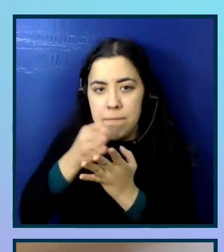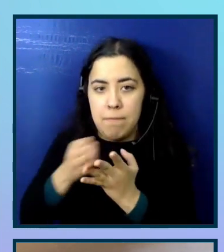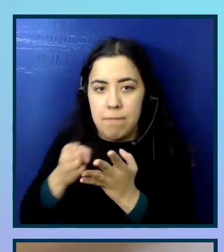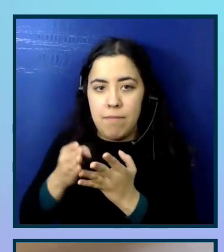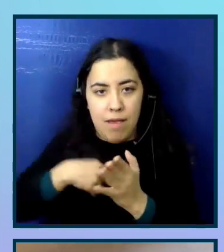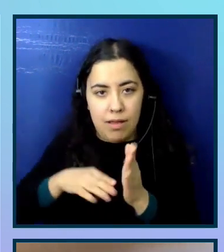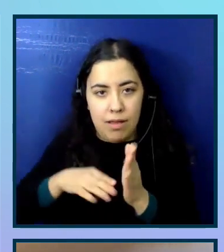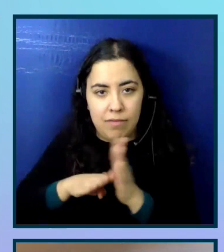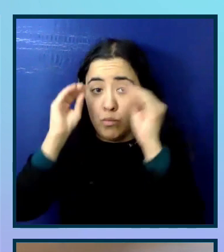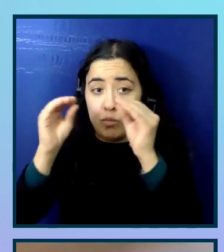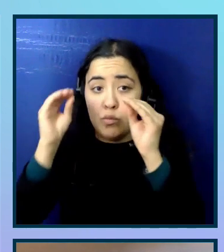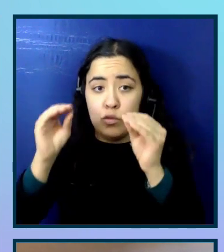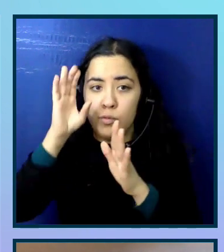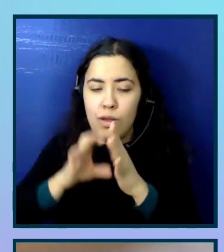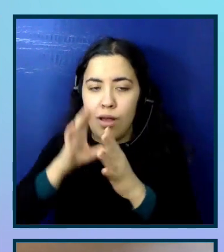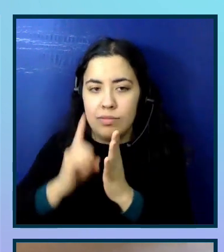to teach graphic design students